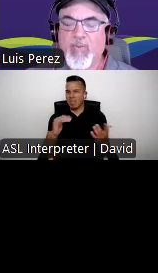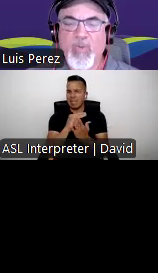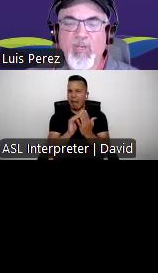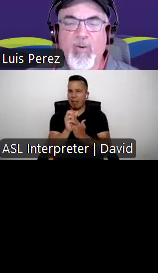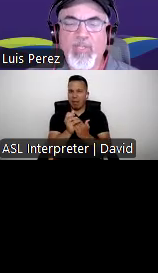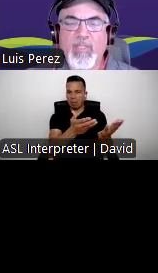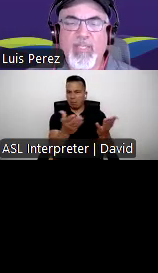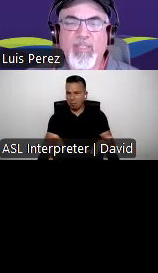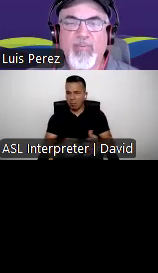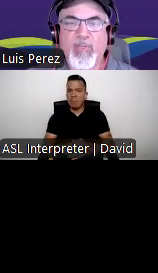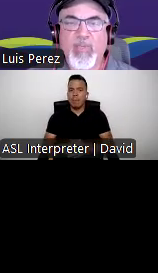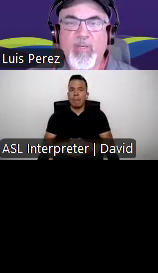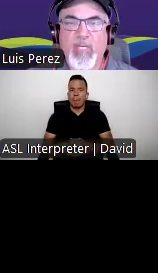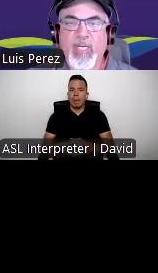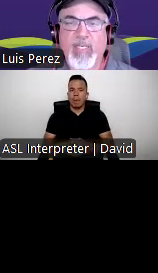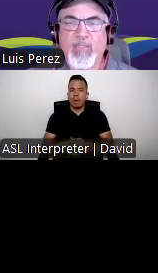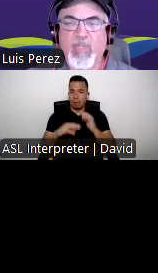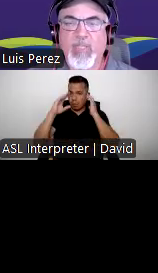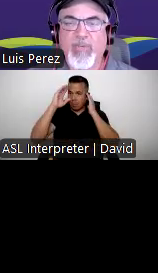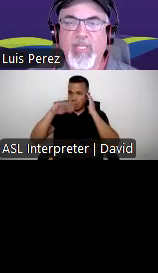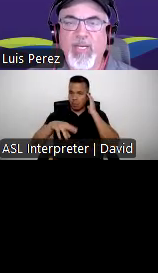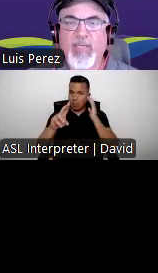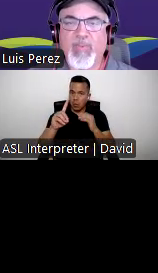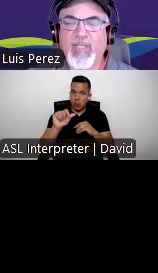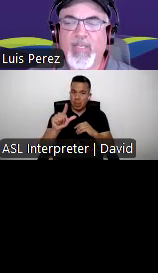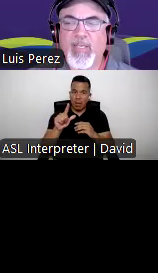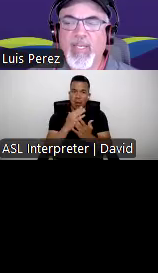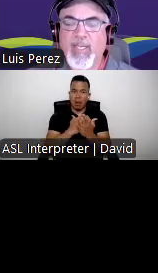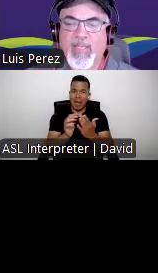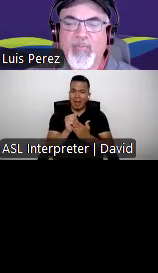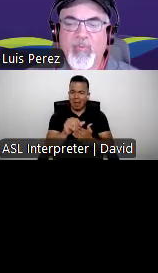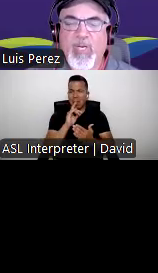We always intended for the UDL Guidelines to be a living document, and that we would